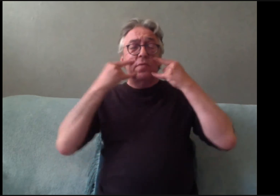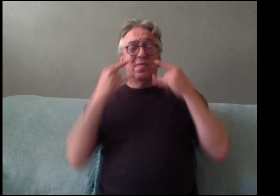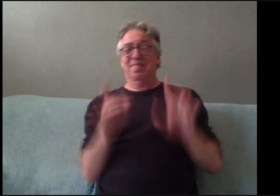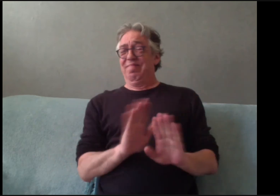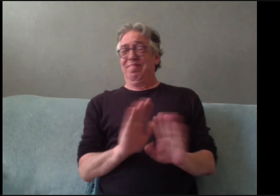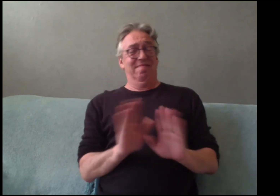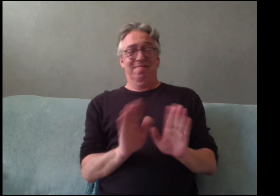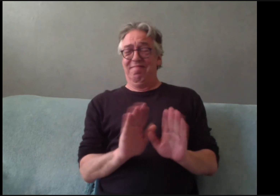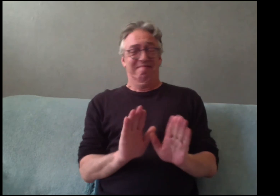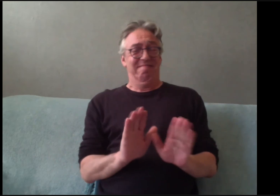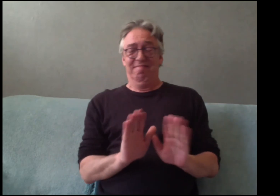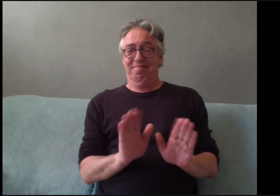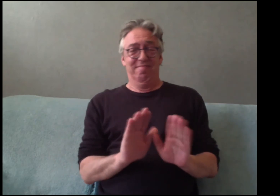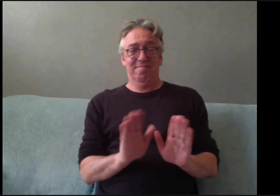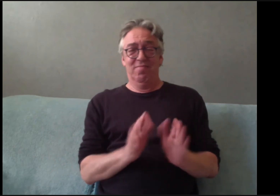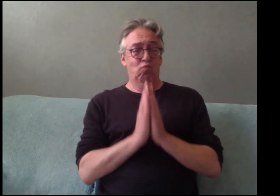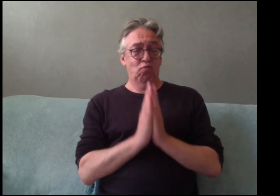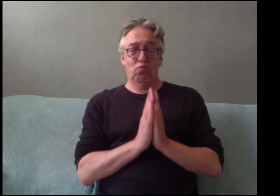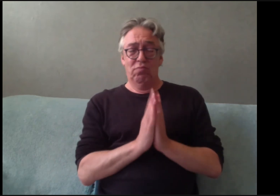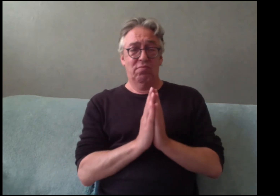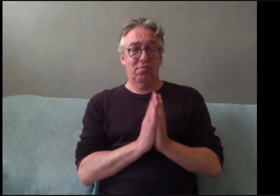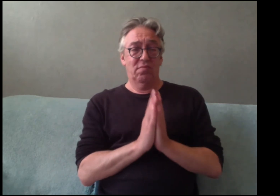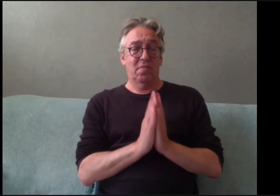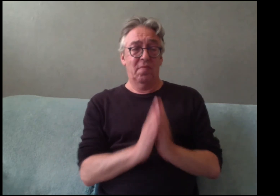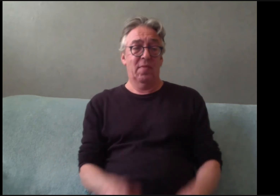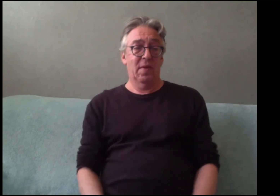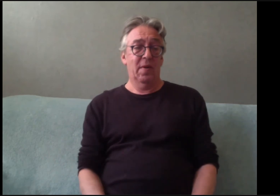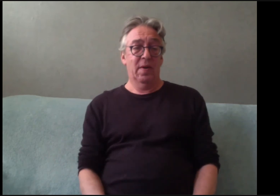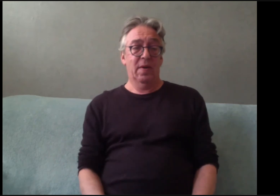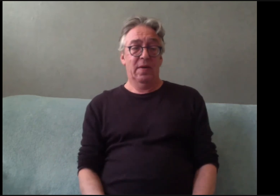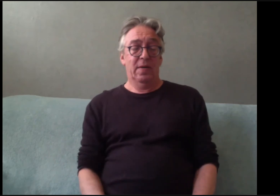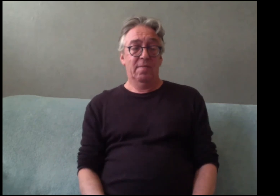that are linked with Autism sensory issue.